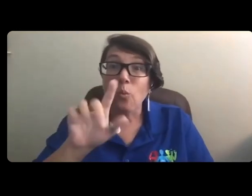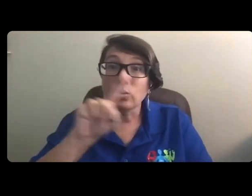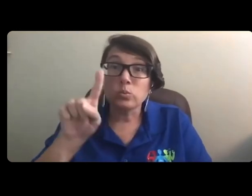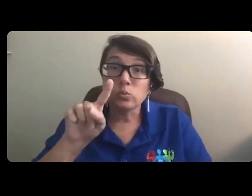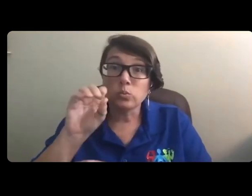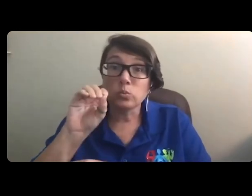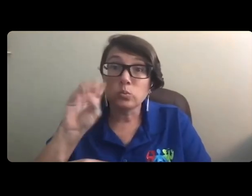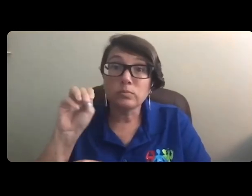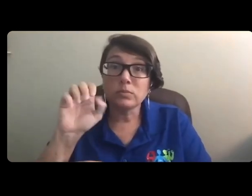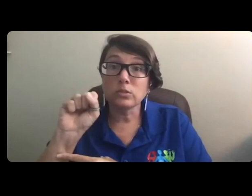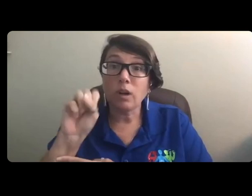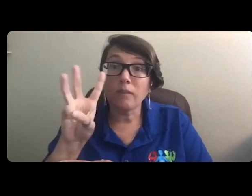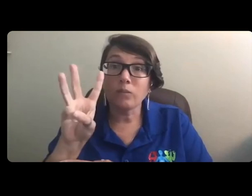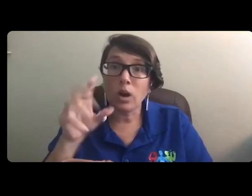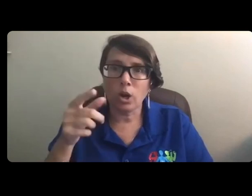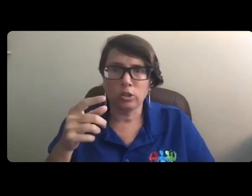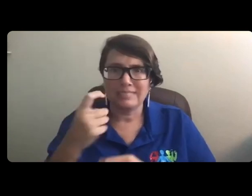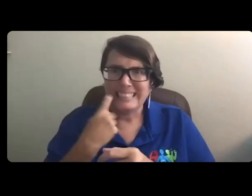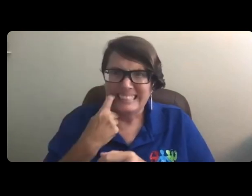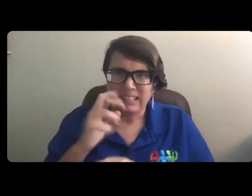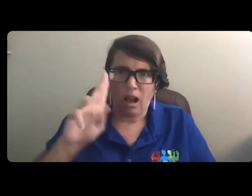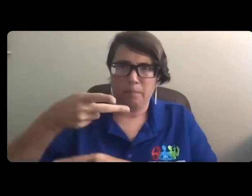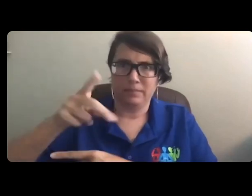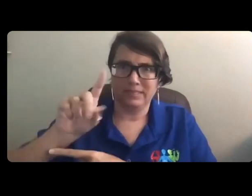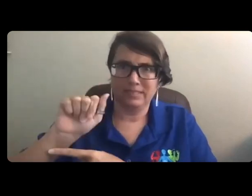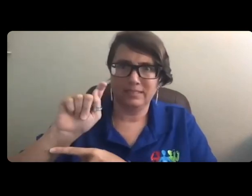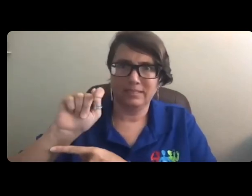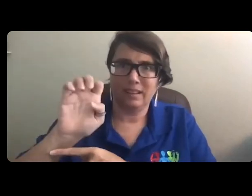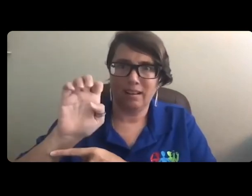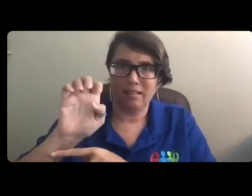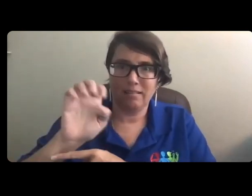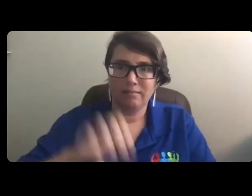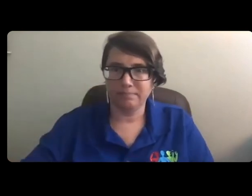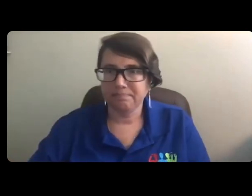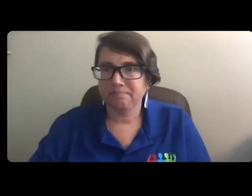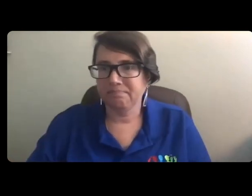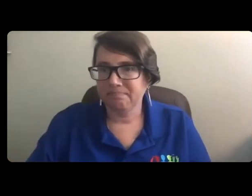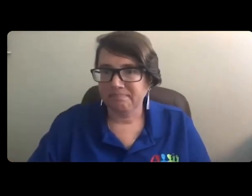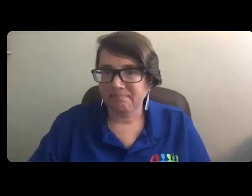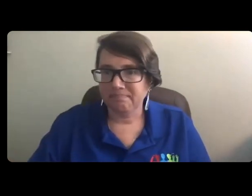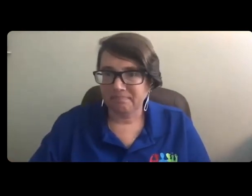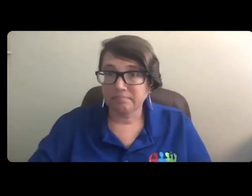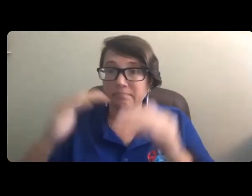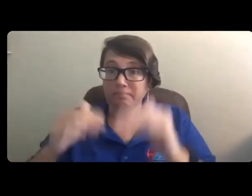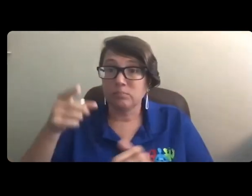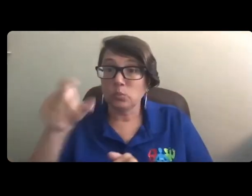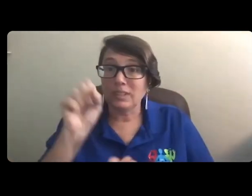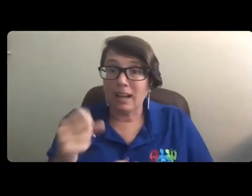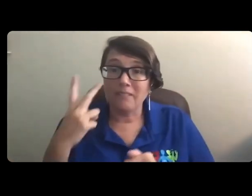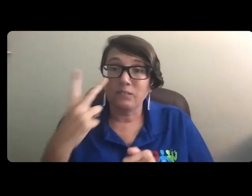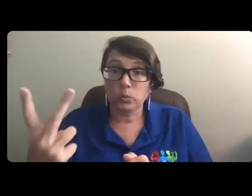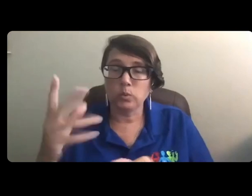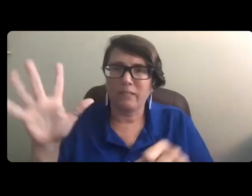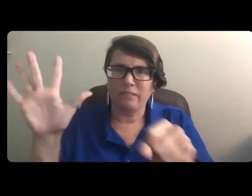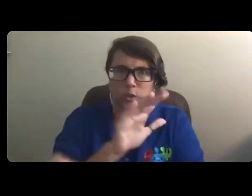Let's do a quick refresher on how to use Zoom. Zoom software has actually had a fairly recent update, so hopefully you're